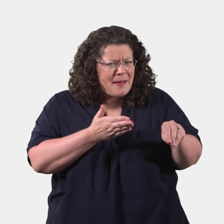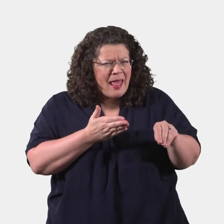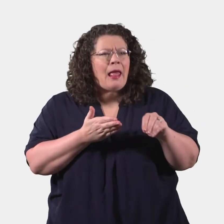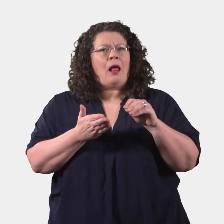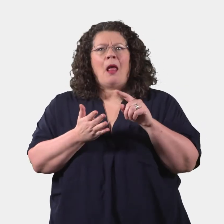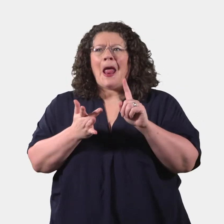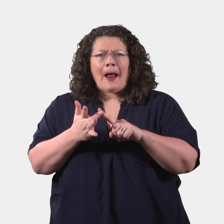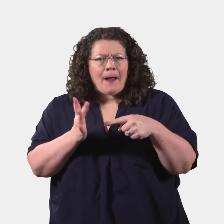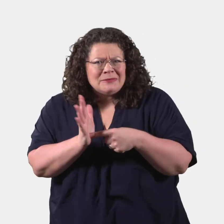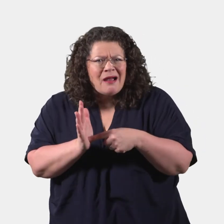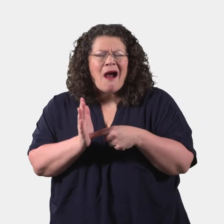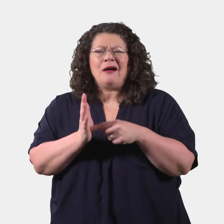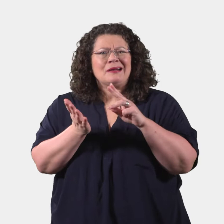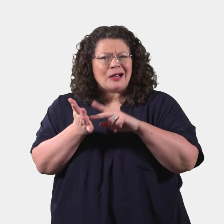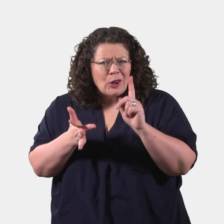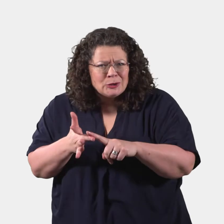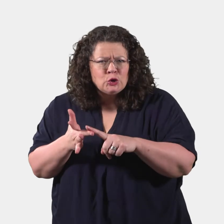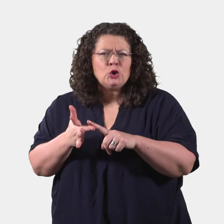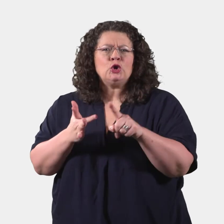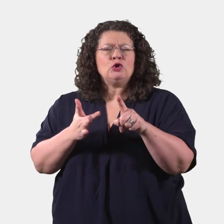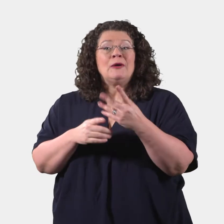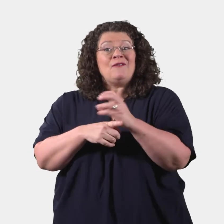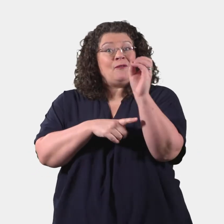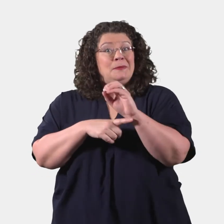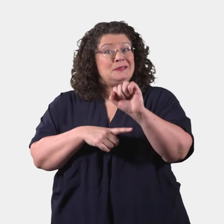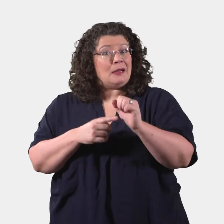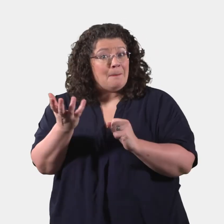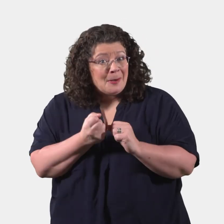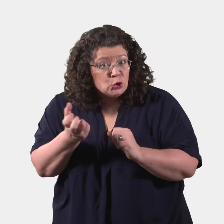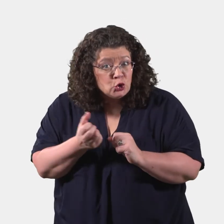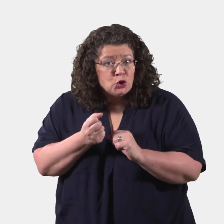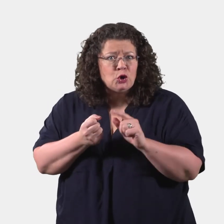half of contributions into your pension, business expenses if you are self-employed,